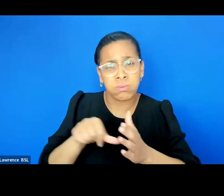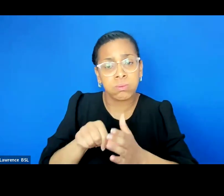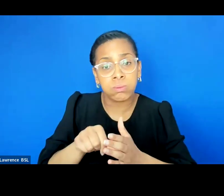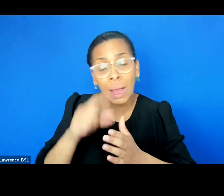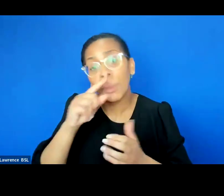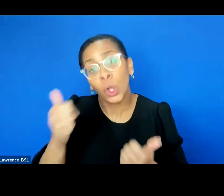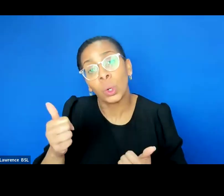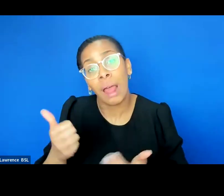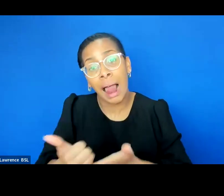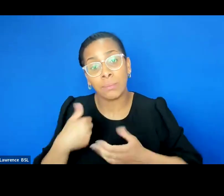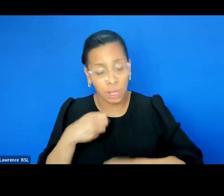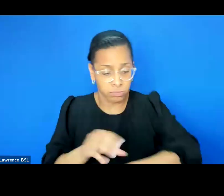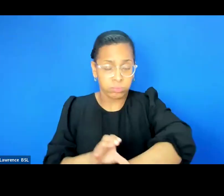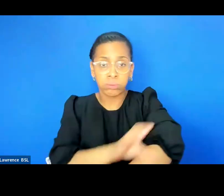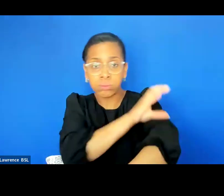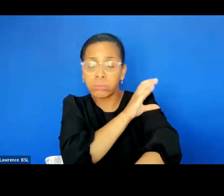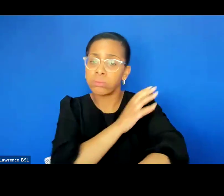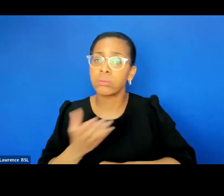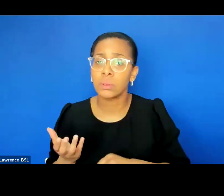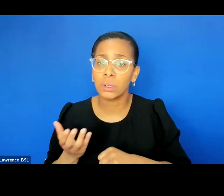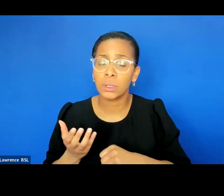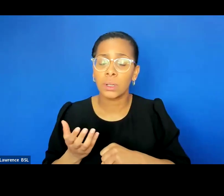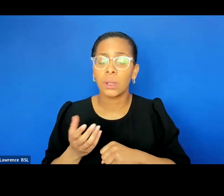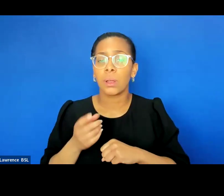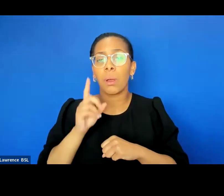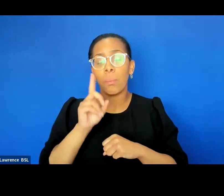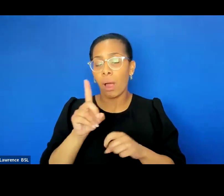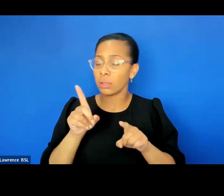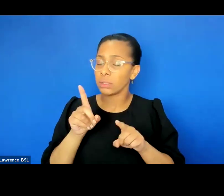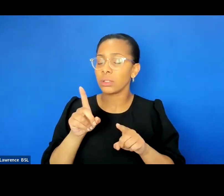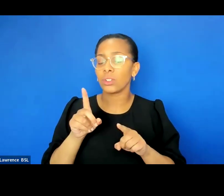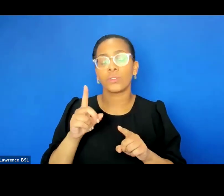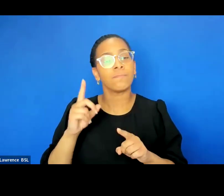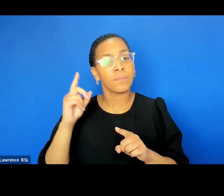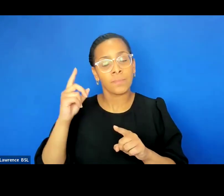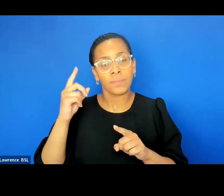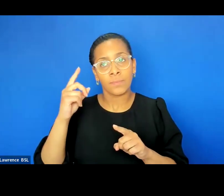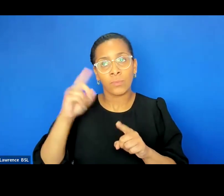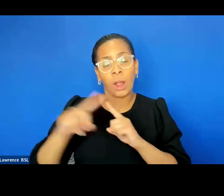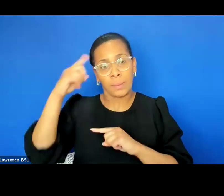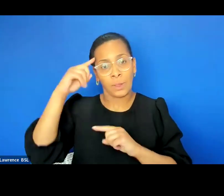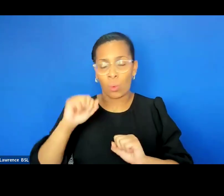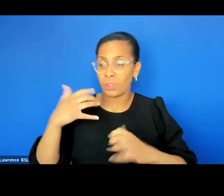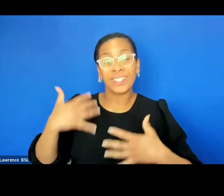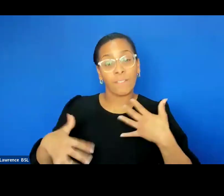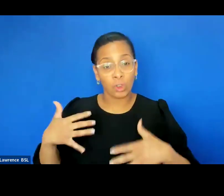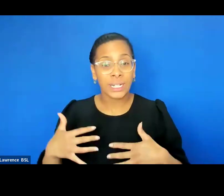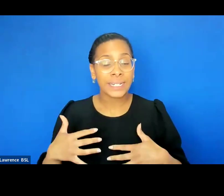But your barometer you might want to use in your struggle is suffering. If you're suffering, please try and think,